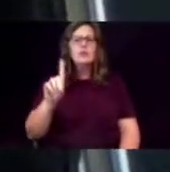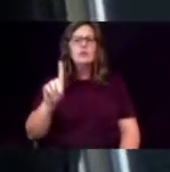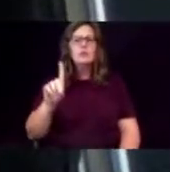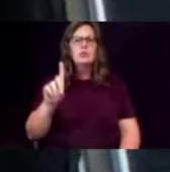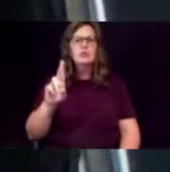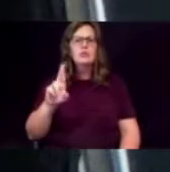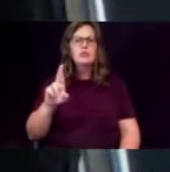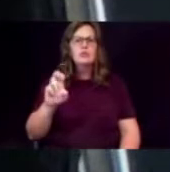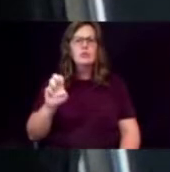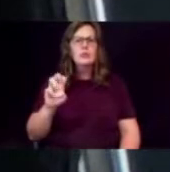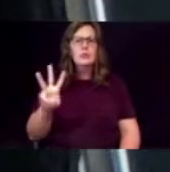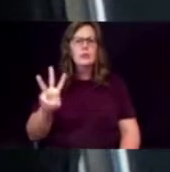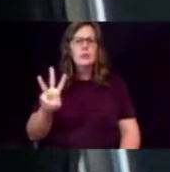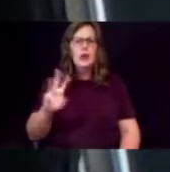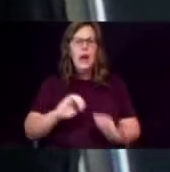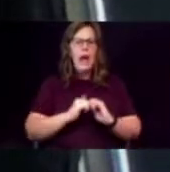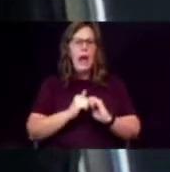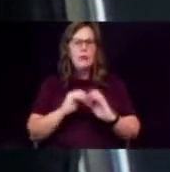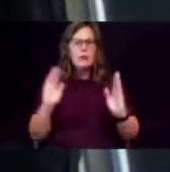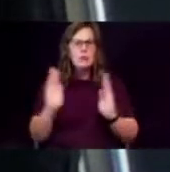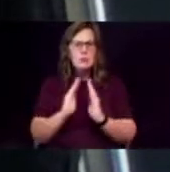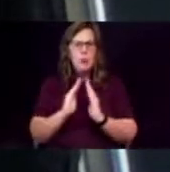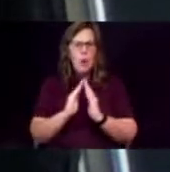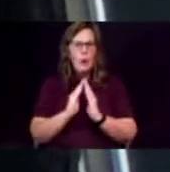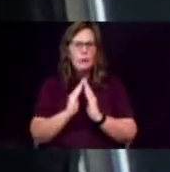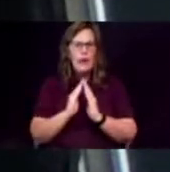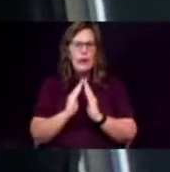town likes growing up in a small town has the how has that shaped you